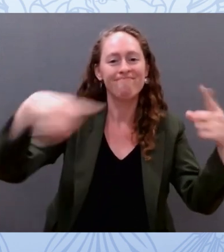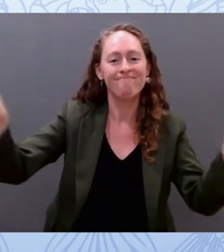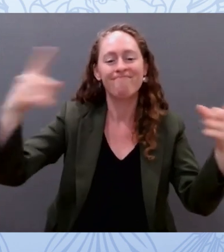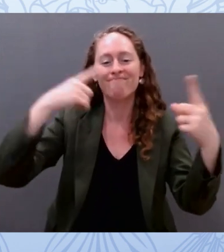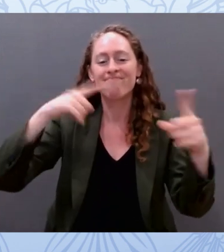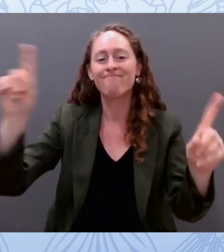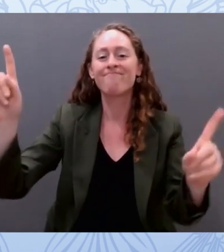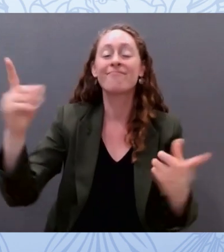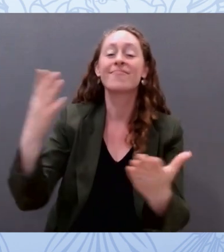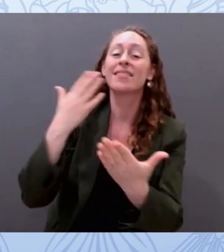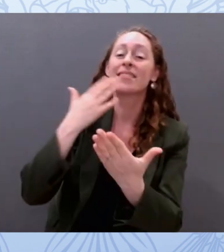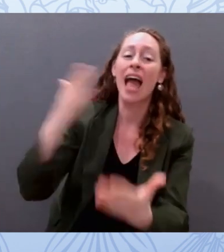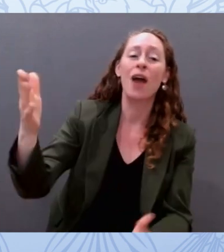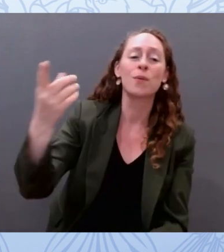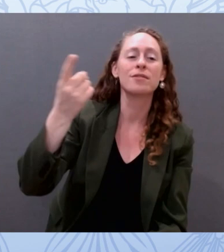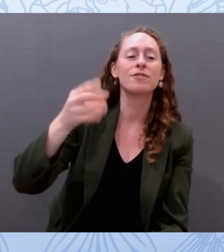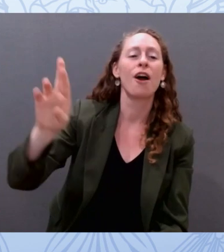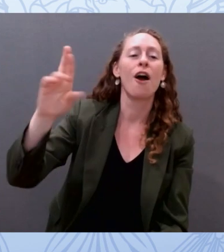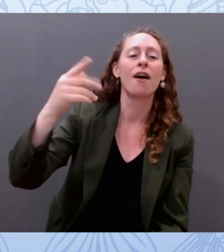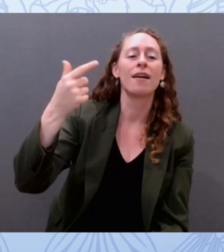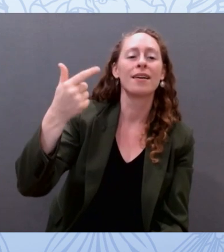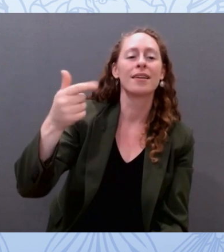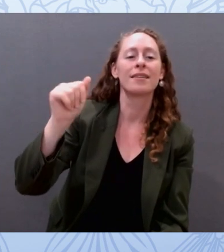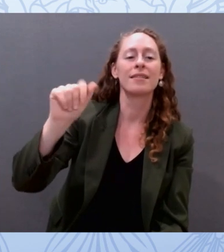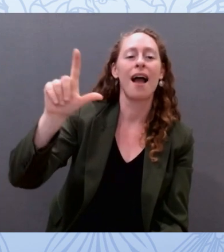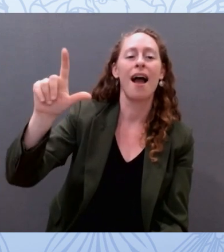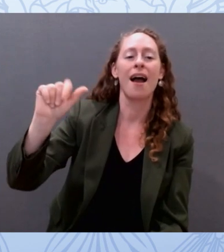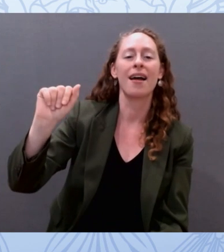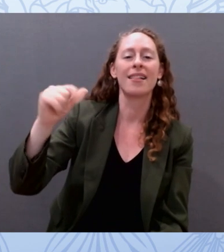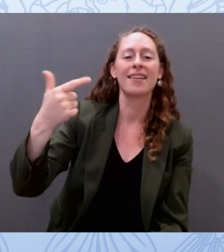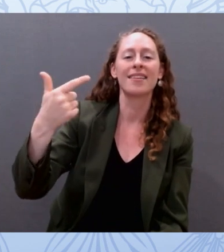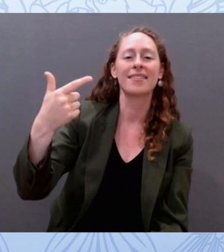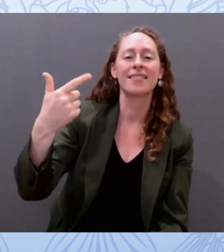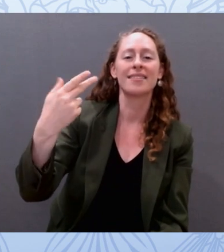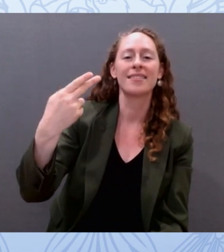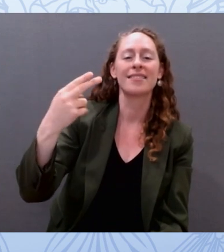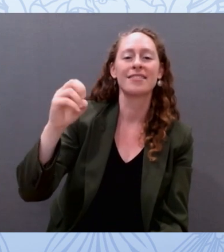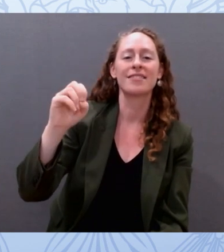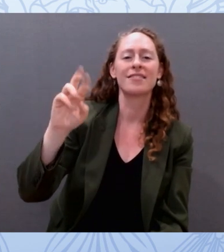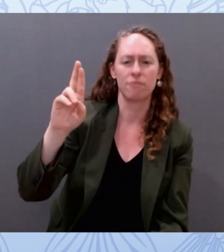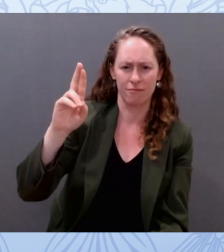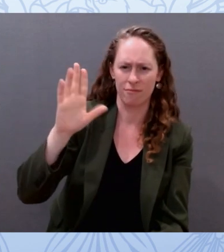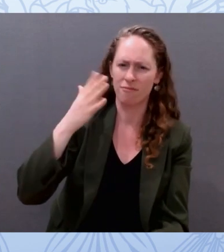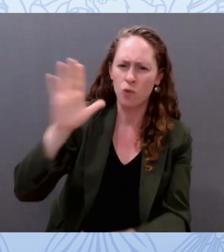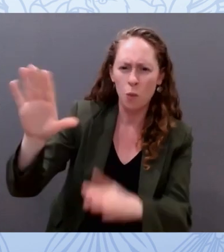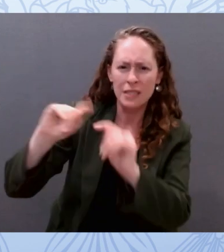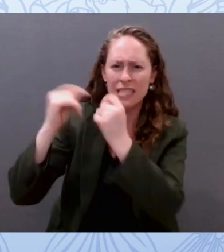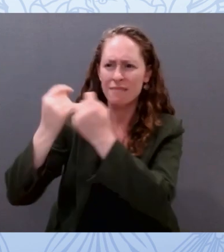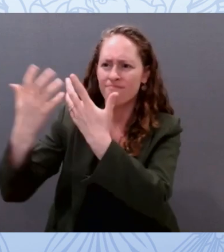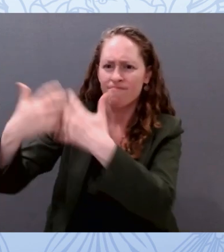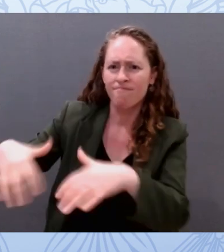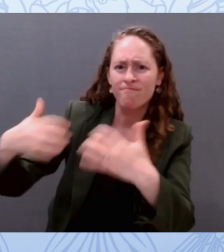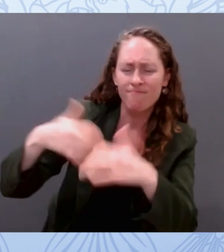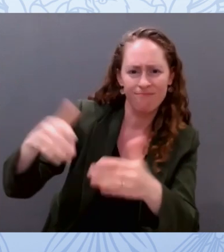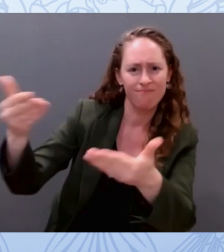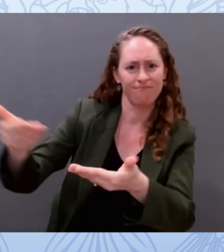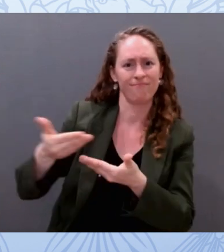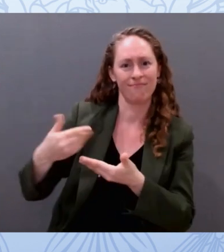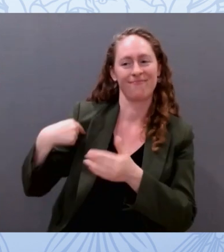for allowing me to be a part of this celebration. And I want to say a special thank you,